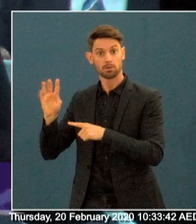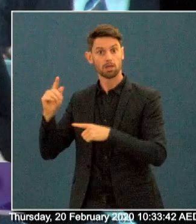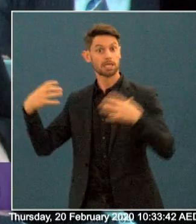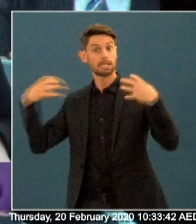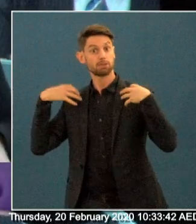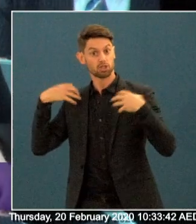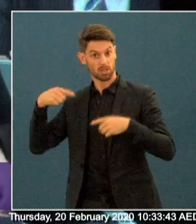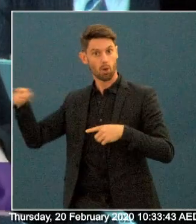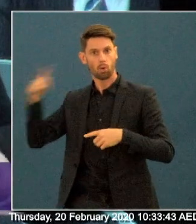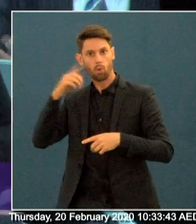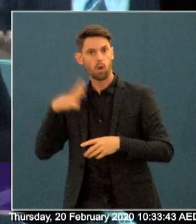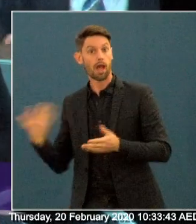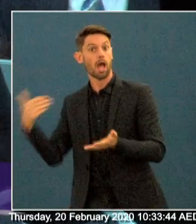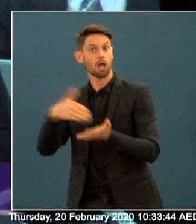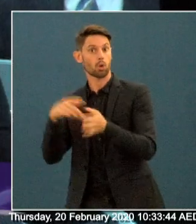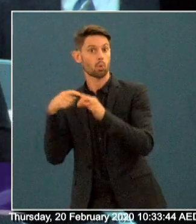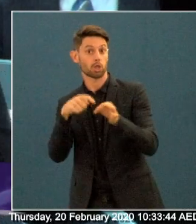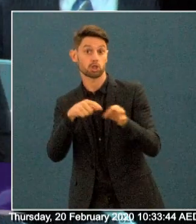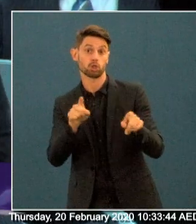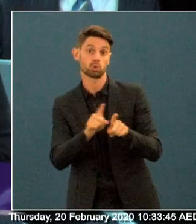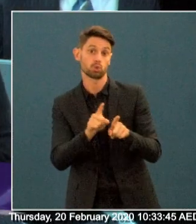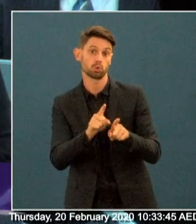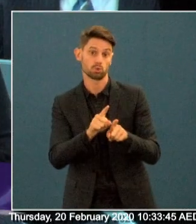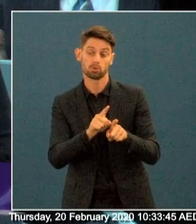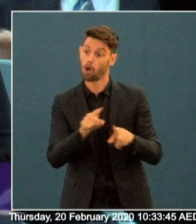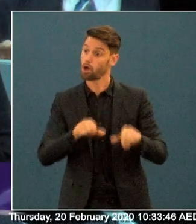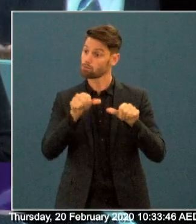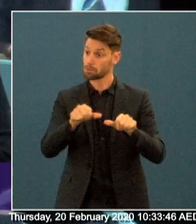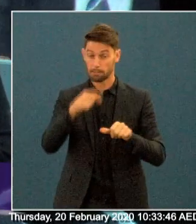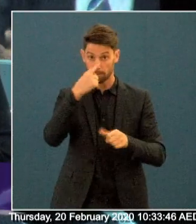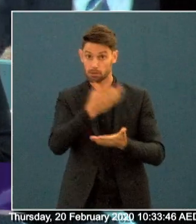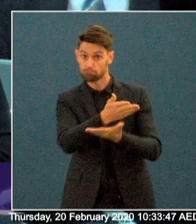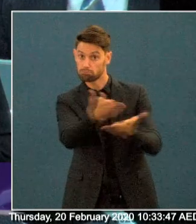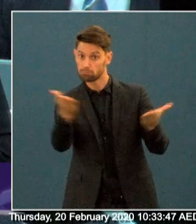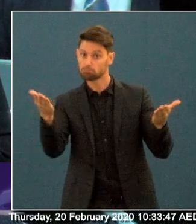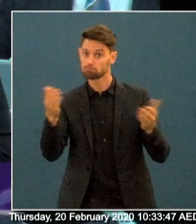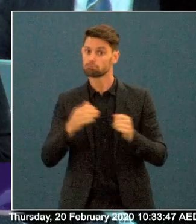So Commissioners, I hope that helps. And for those in the room with access to the statement, the approach that